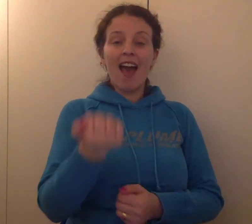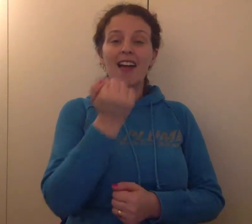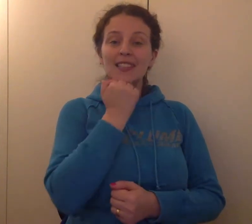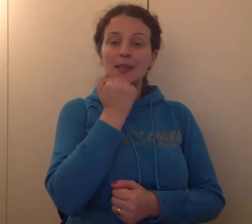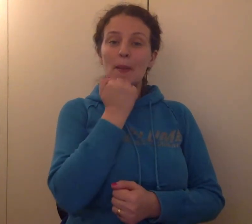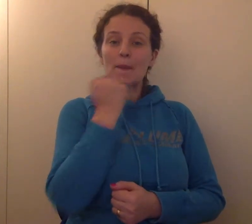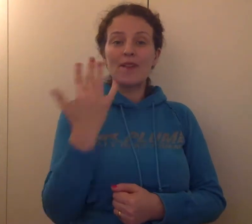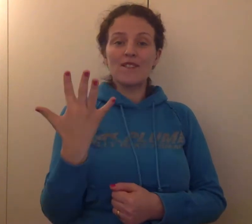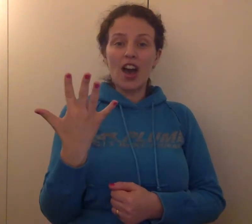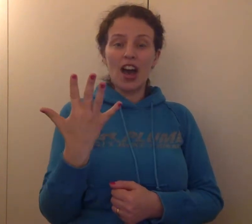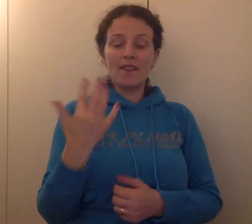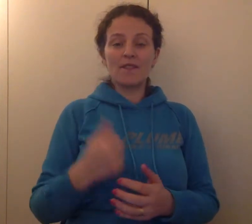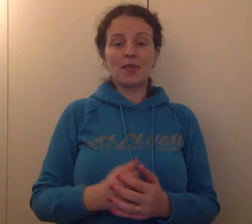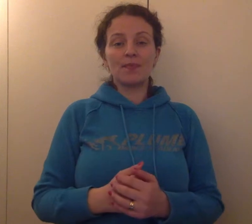Number 5